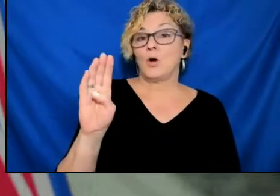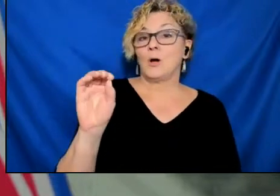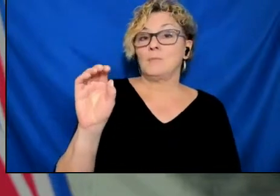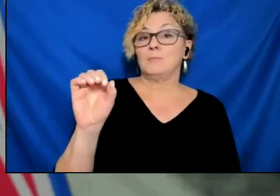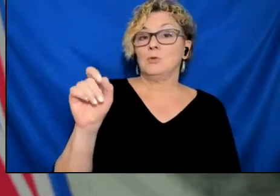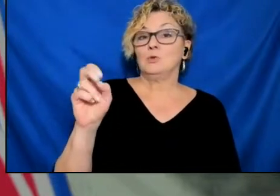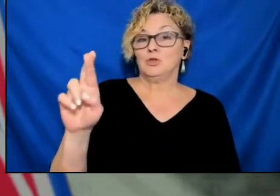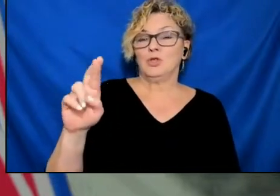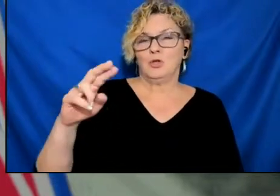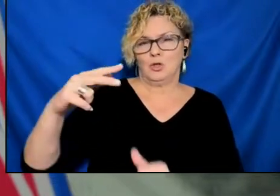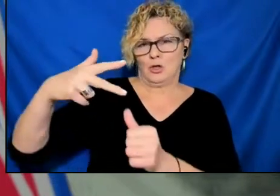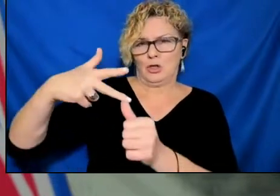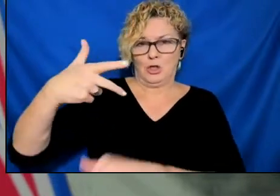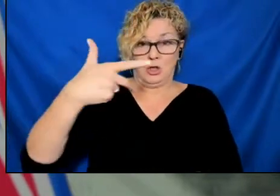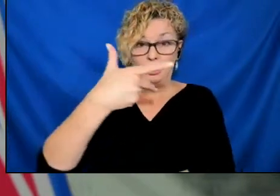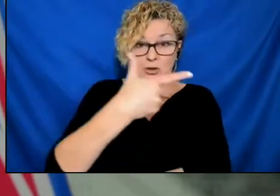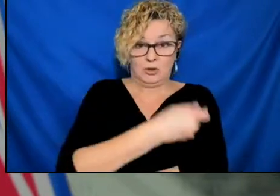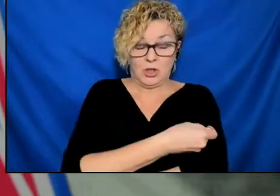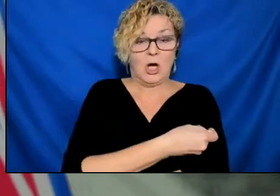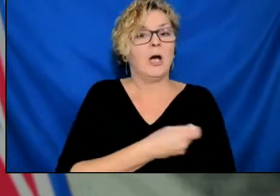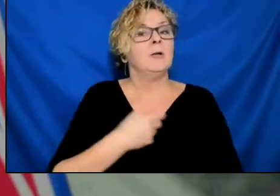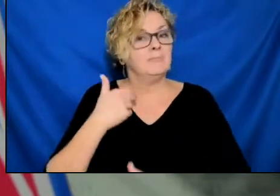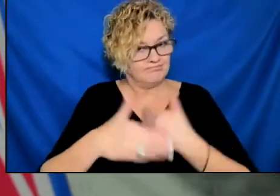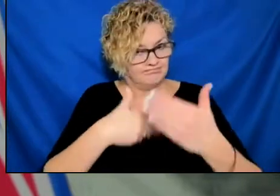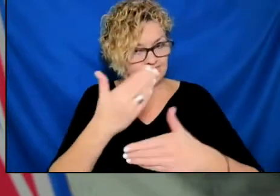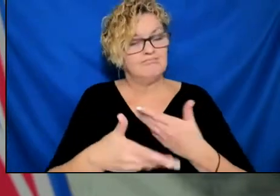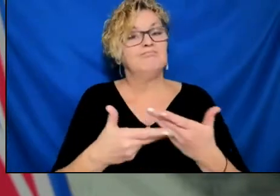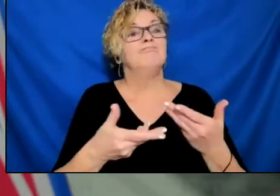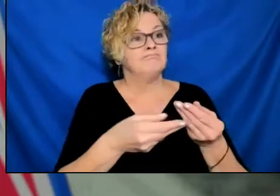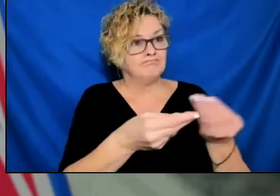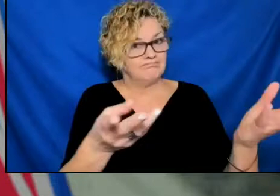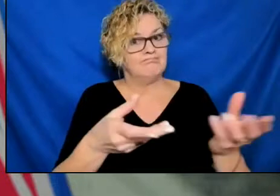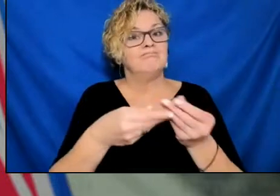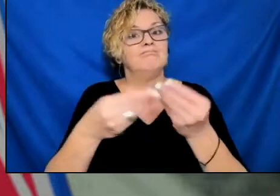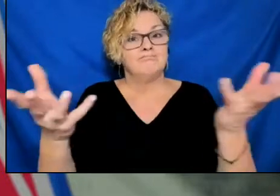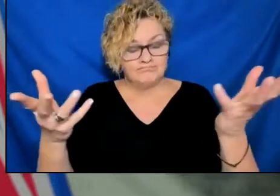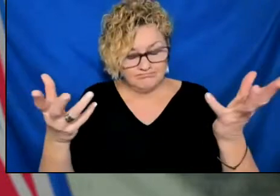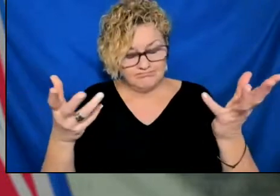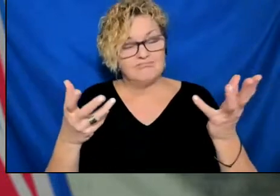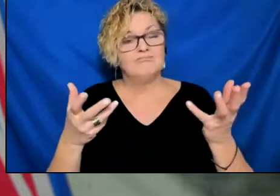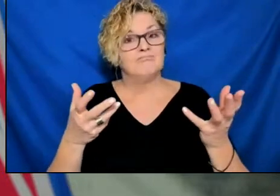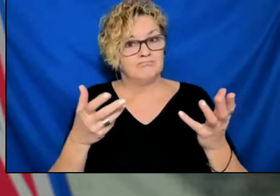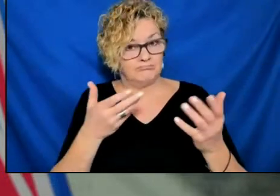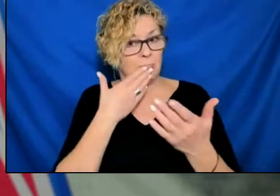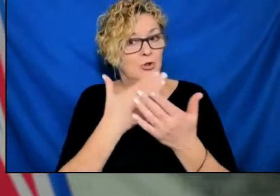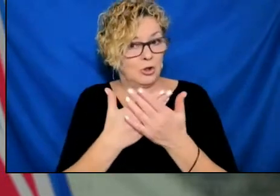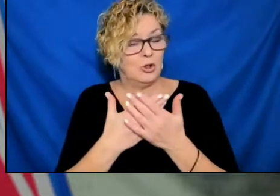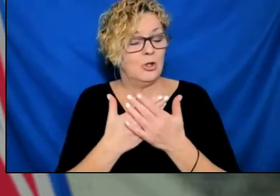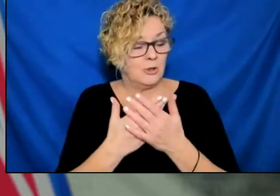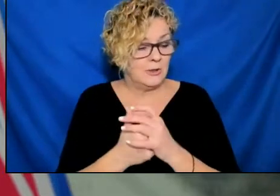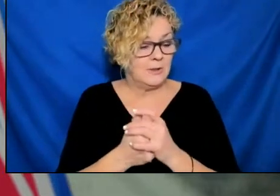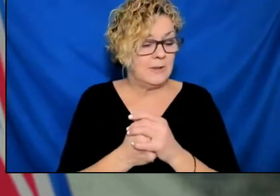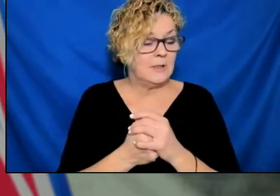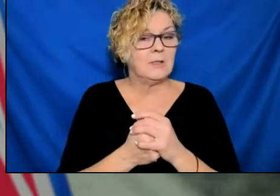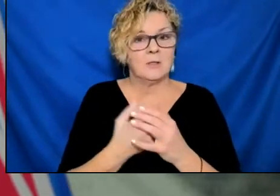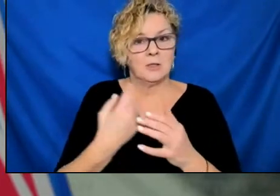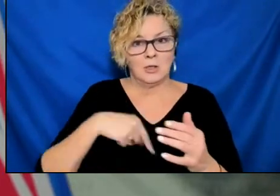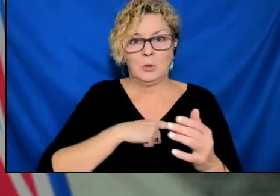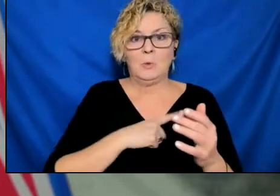accelerated booster campaign. It is worth remembering the significant strides in immunization that we've made in